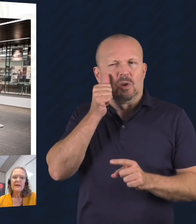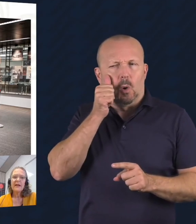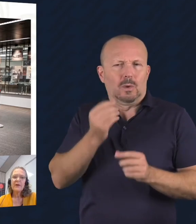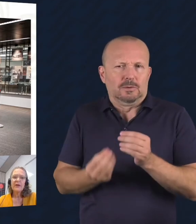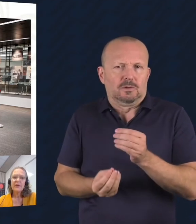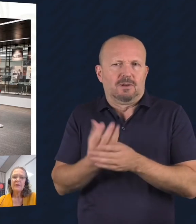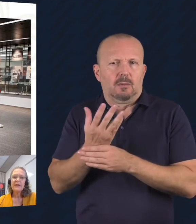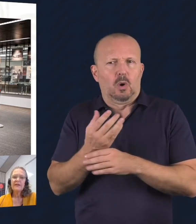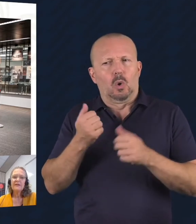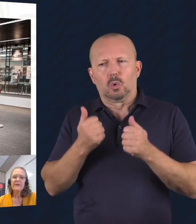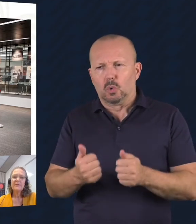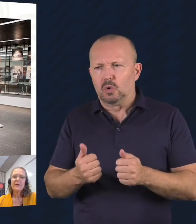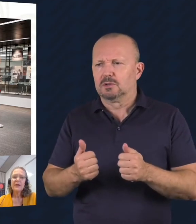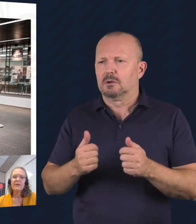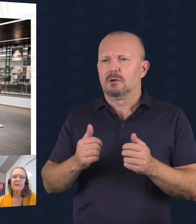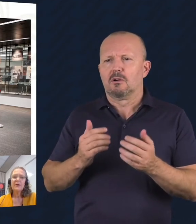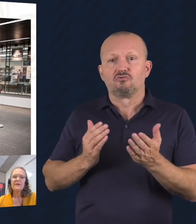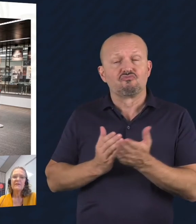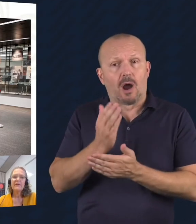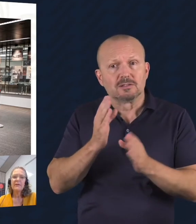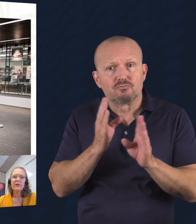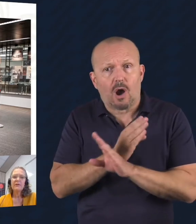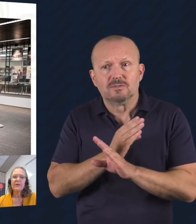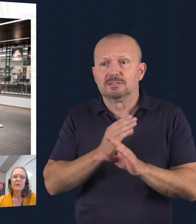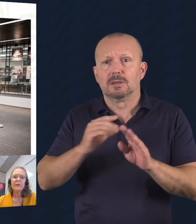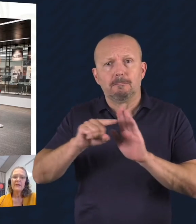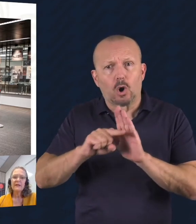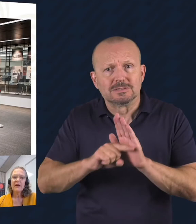And we know we need to develop coherent policy framework for incorporating Rights,